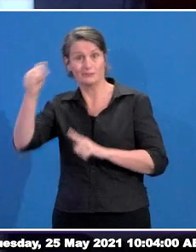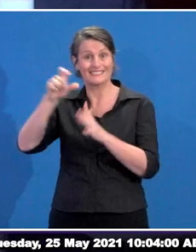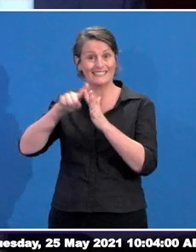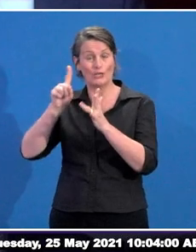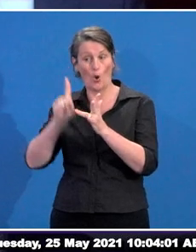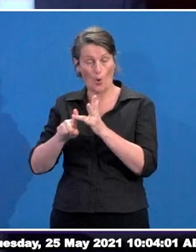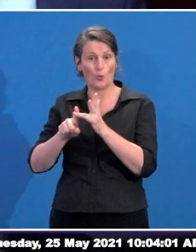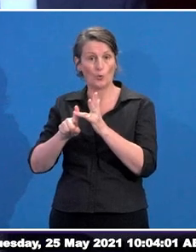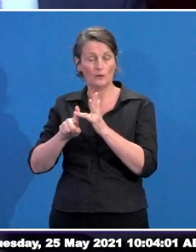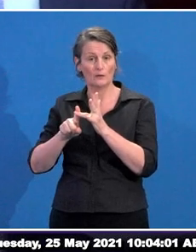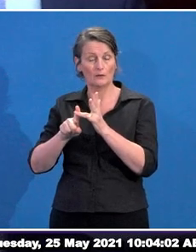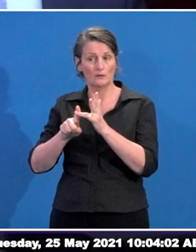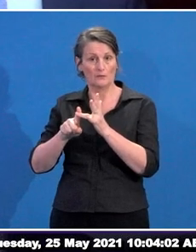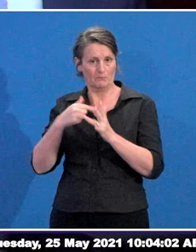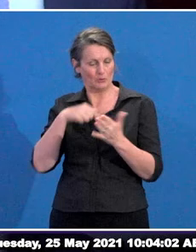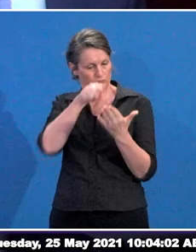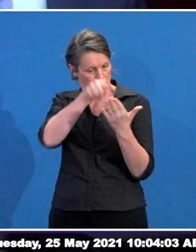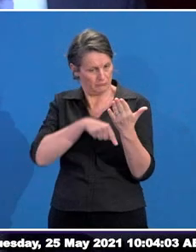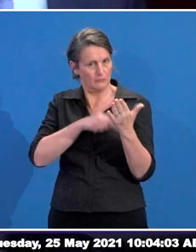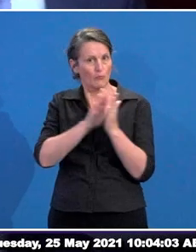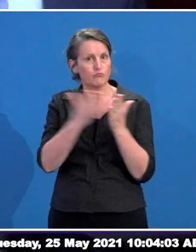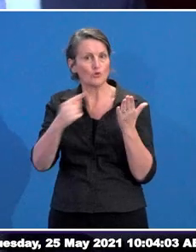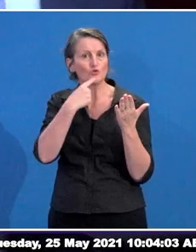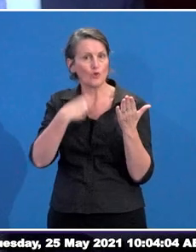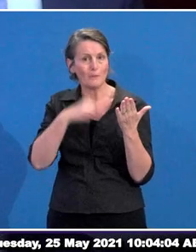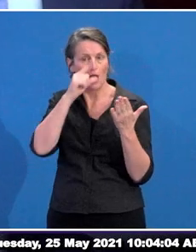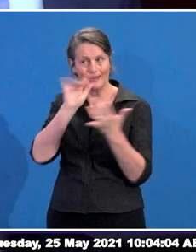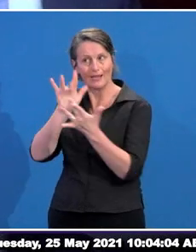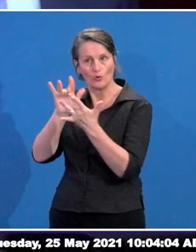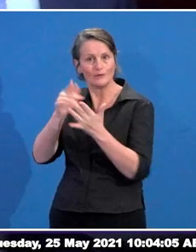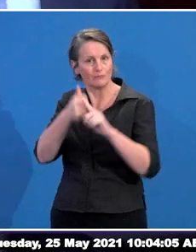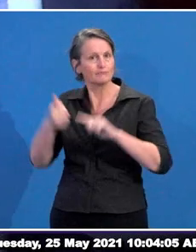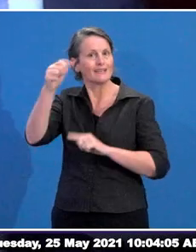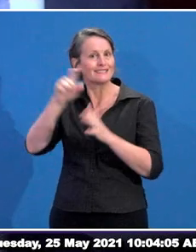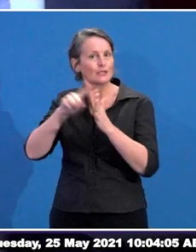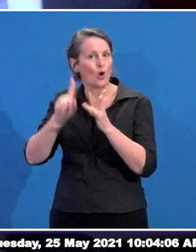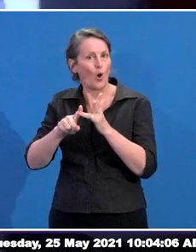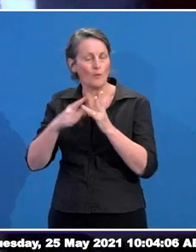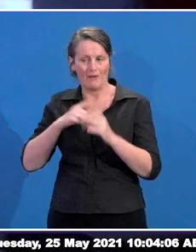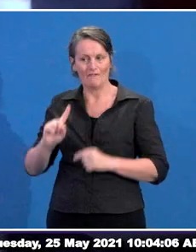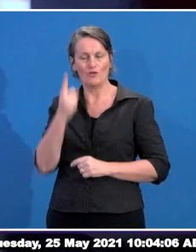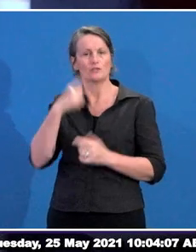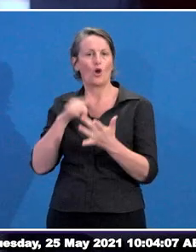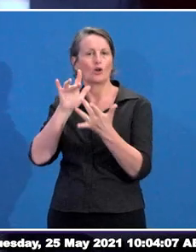and feedback guide, saying that I could speak to anyone including the CEO. He was the first point of contact. Sorry, I will slow down.